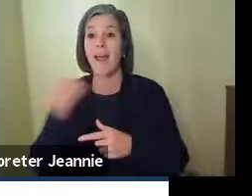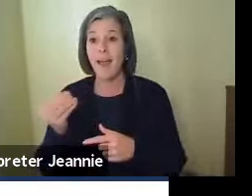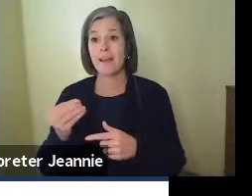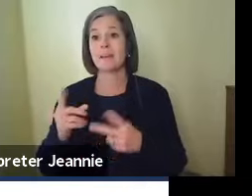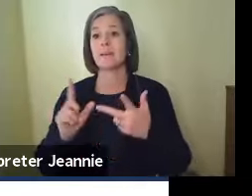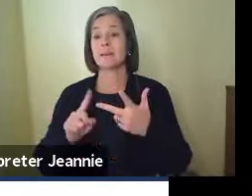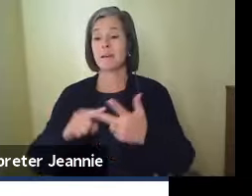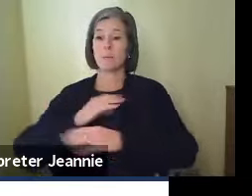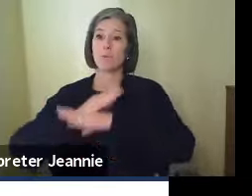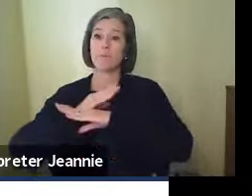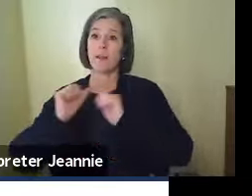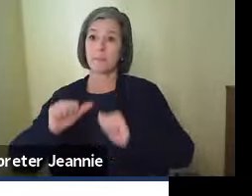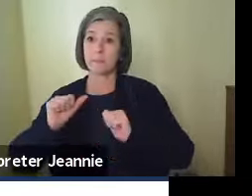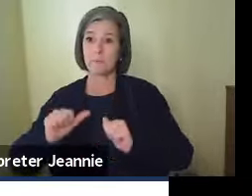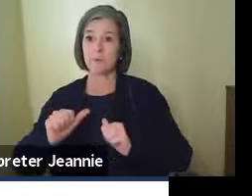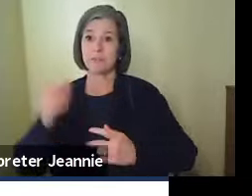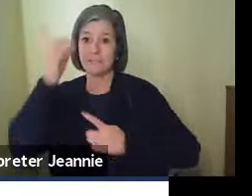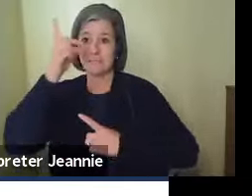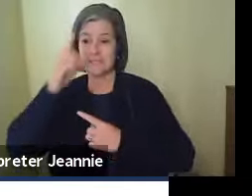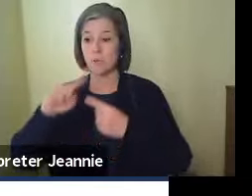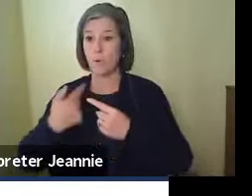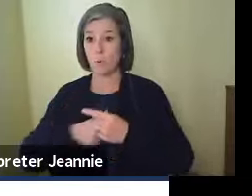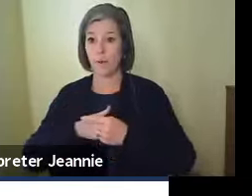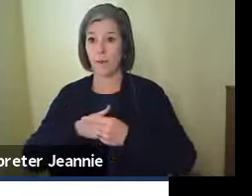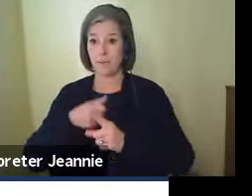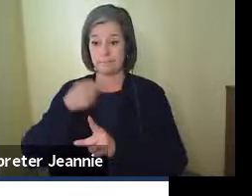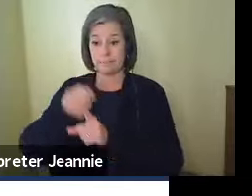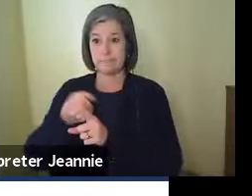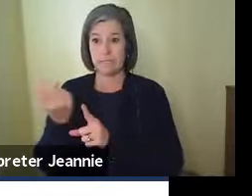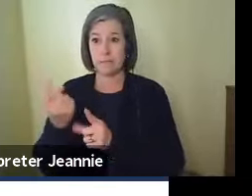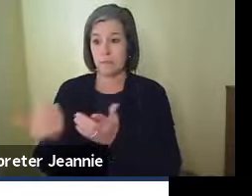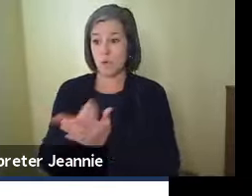vaccine preventable diseases in the state we respond to those and get vaccines into